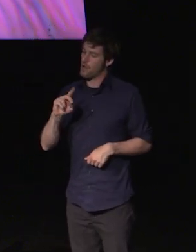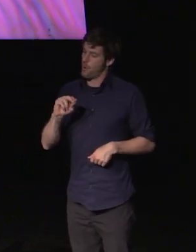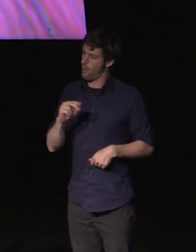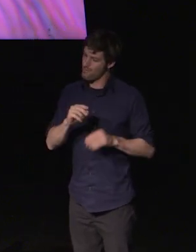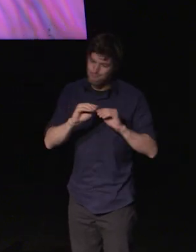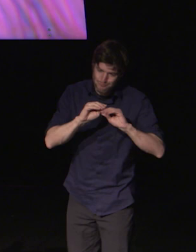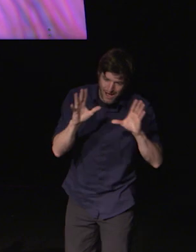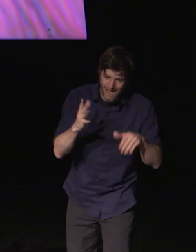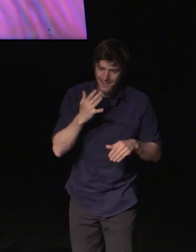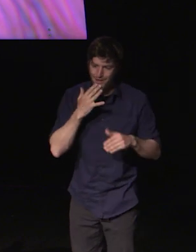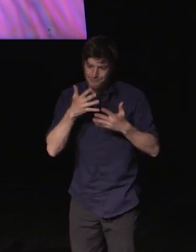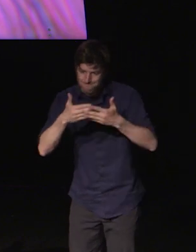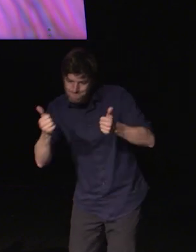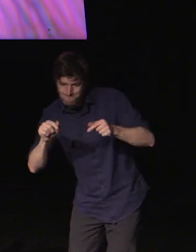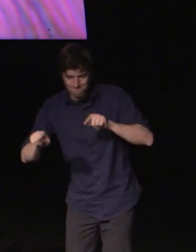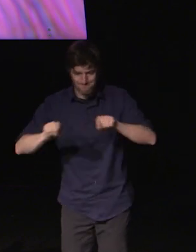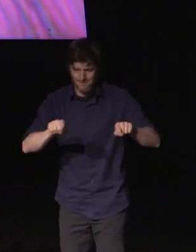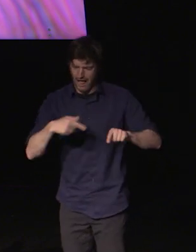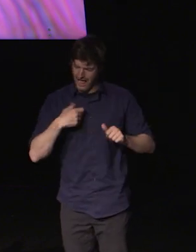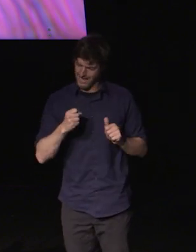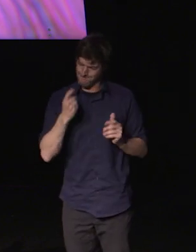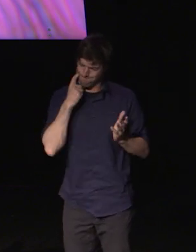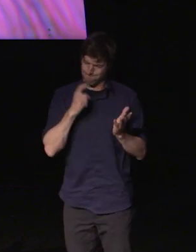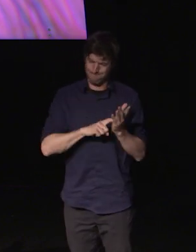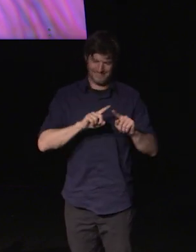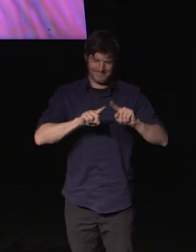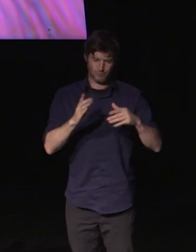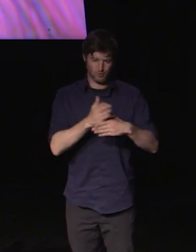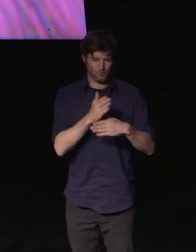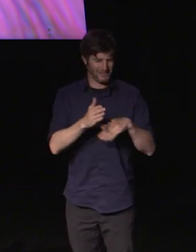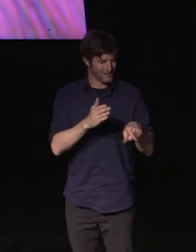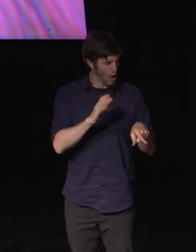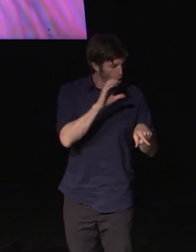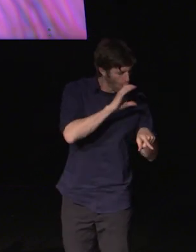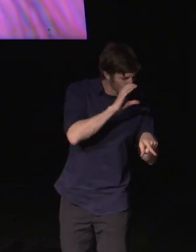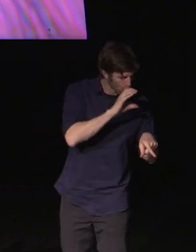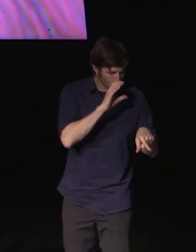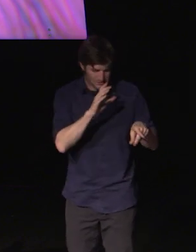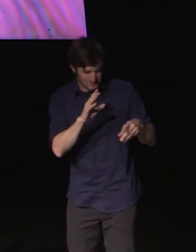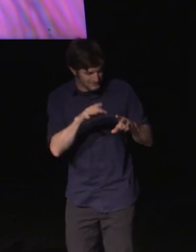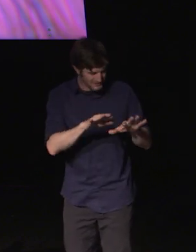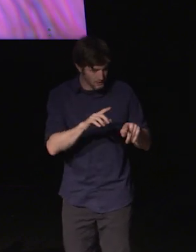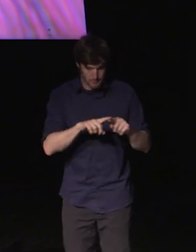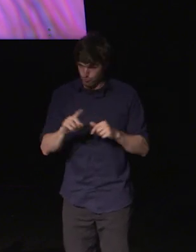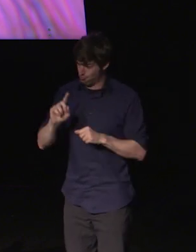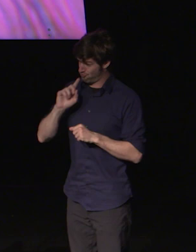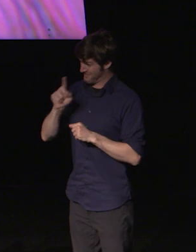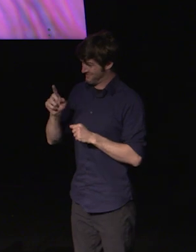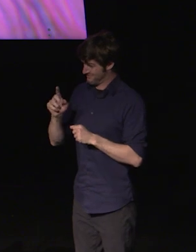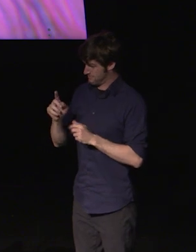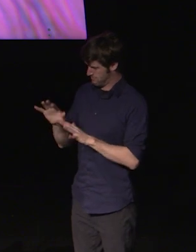I can tell the difference between things in a cartoon. I can't tell the difference between things in the real world. That's my issue. -Mhm.